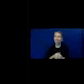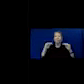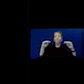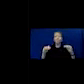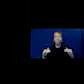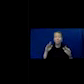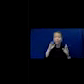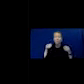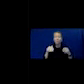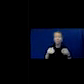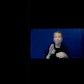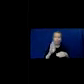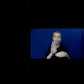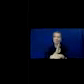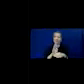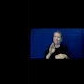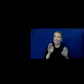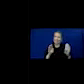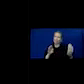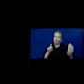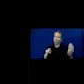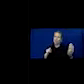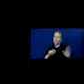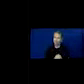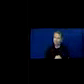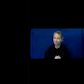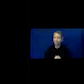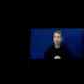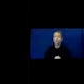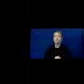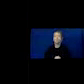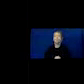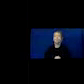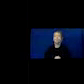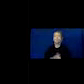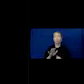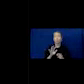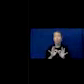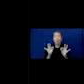Customized employment looks at the needs of the business, so that it's a win/win for both